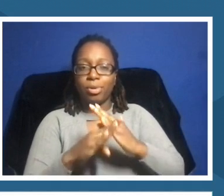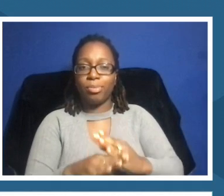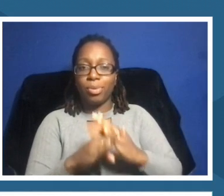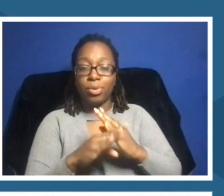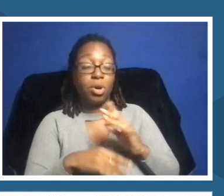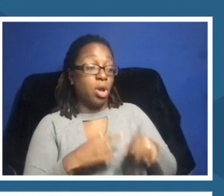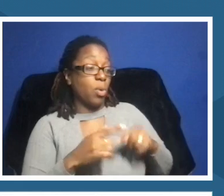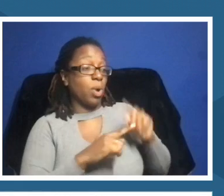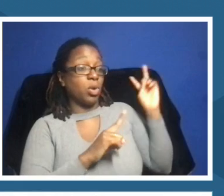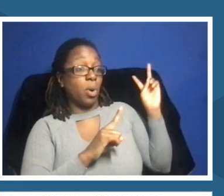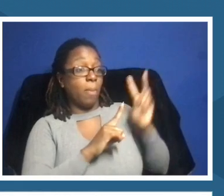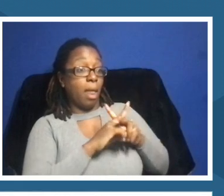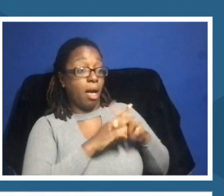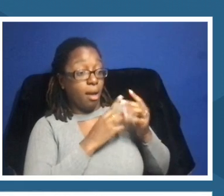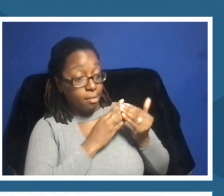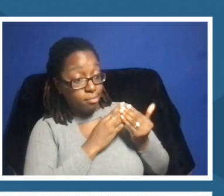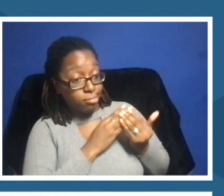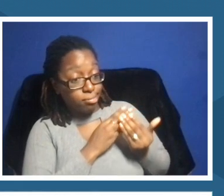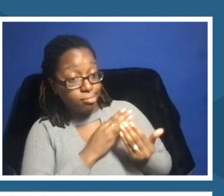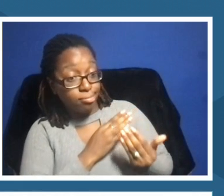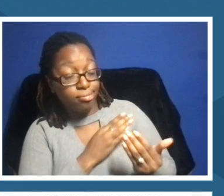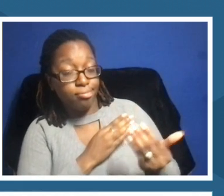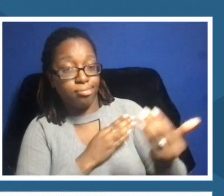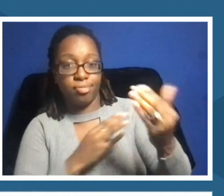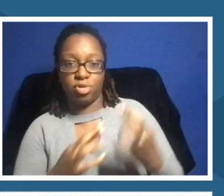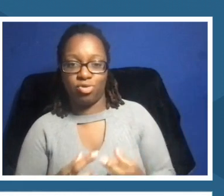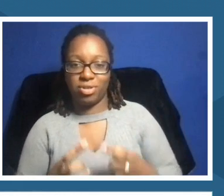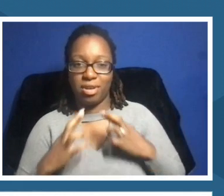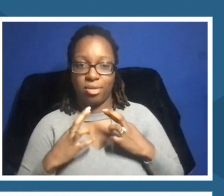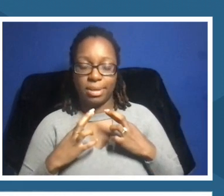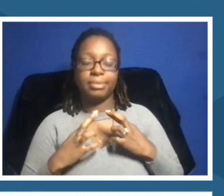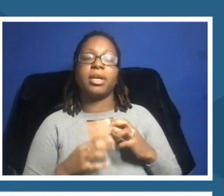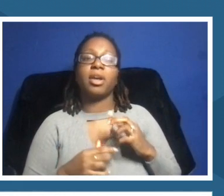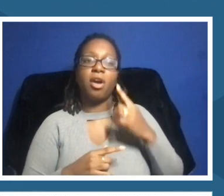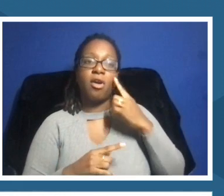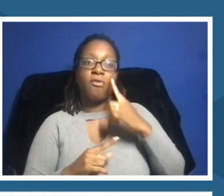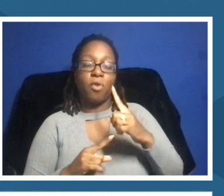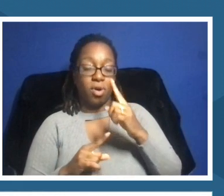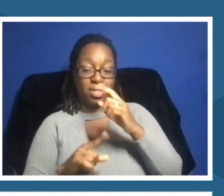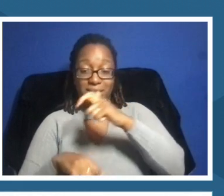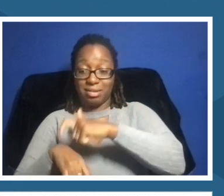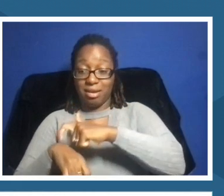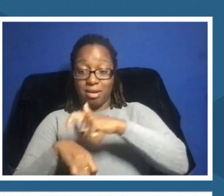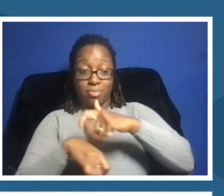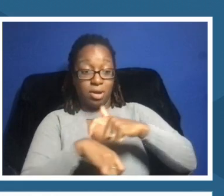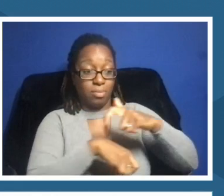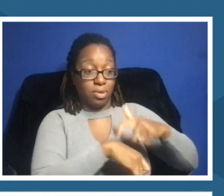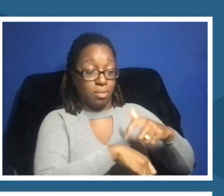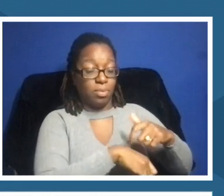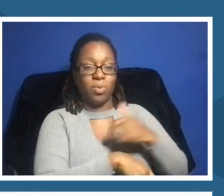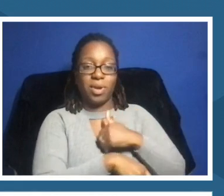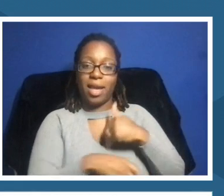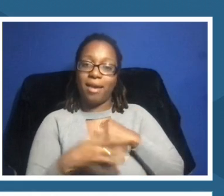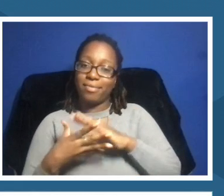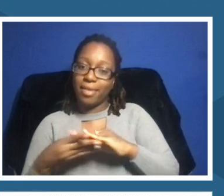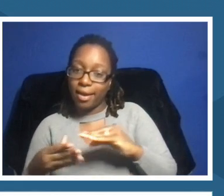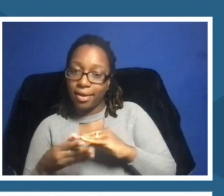retirement and in between each of those chapters suk and i weave narrative research